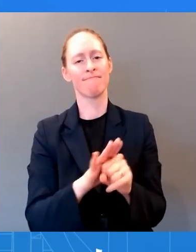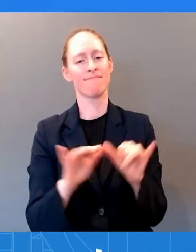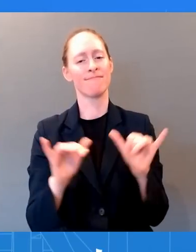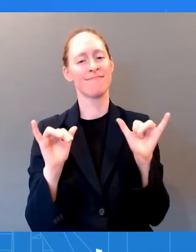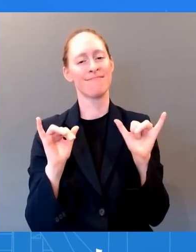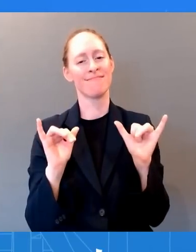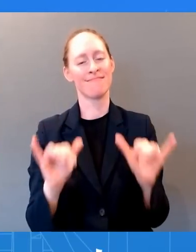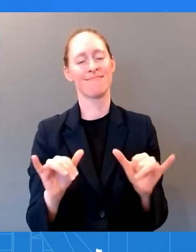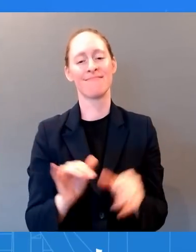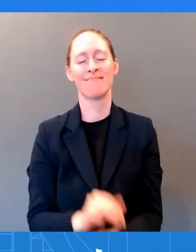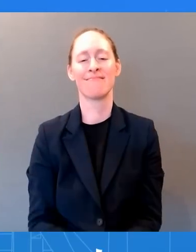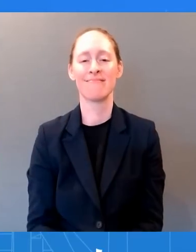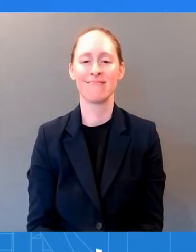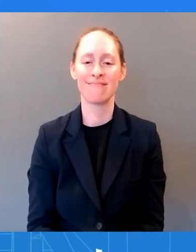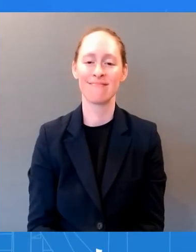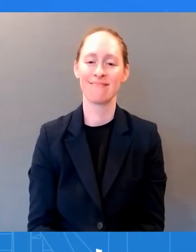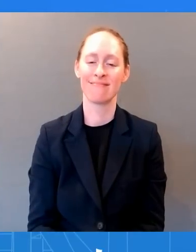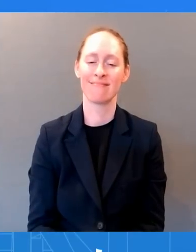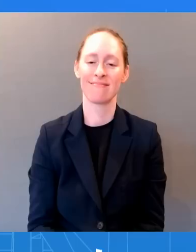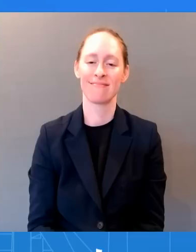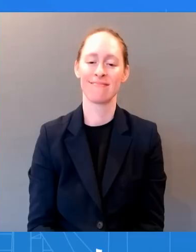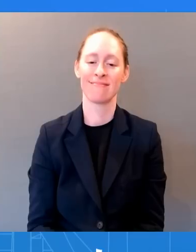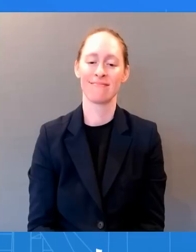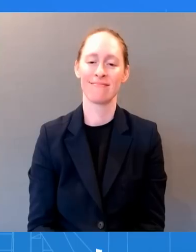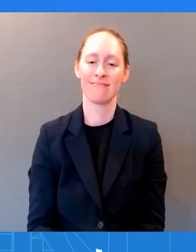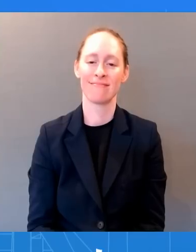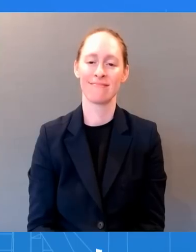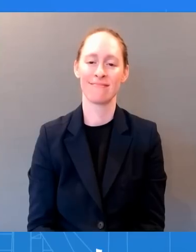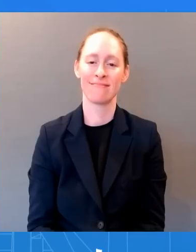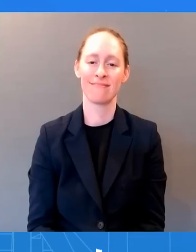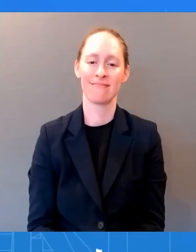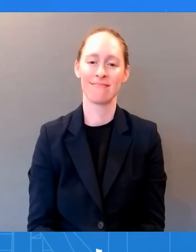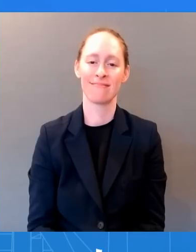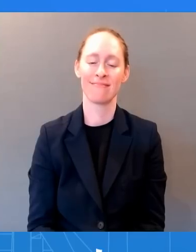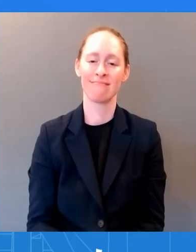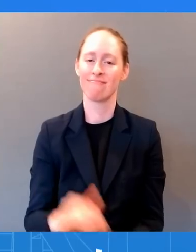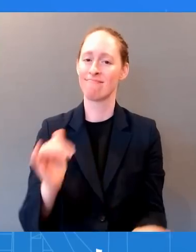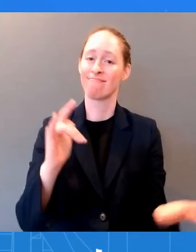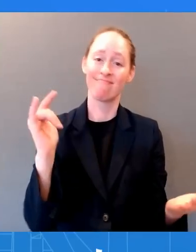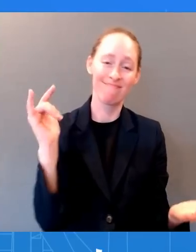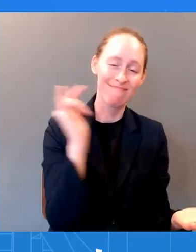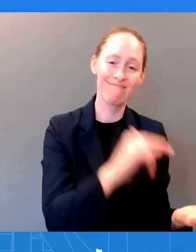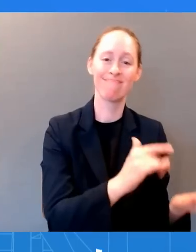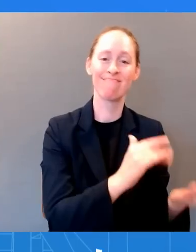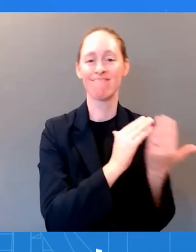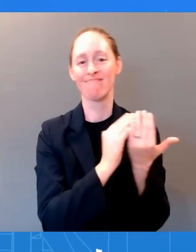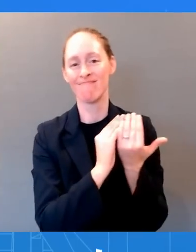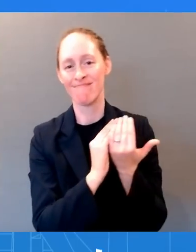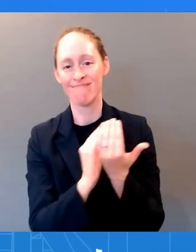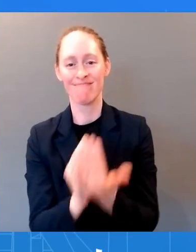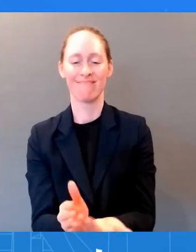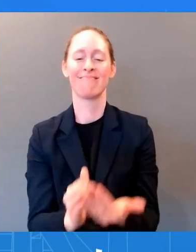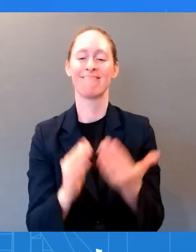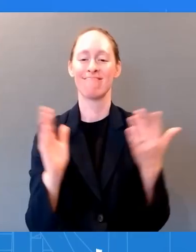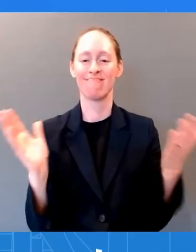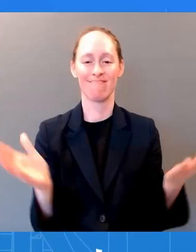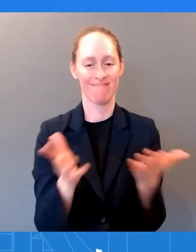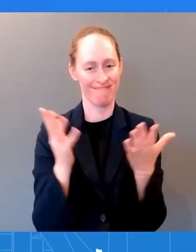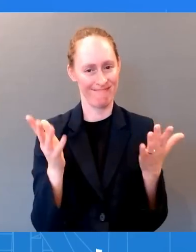maritime transit through the Taiwan Strait. So, we're committed to doing that and protecting the region. The Press: Hey, Karine -- The Press: And another topic on -- The Press: Karine --